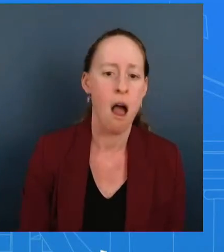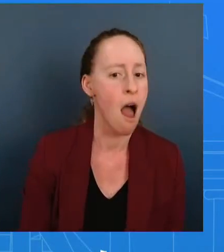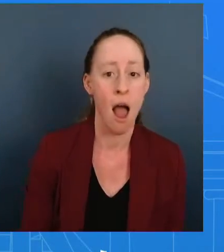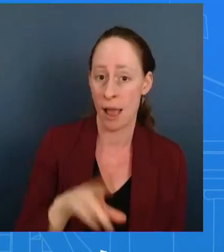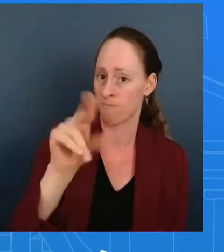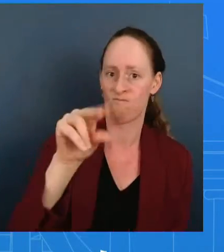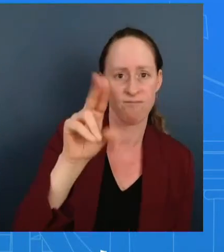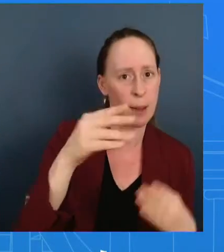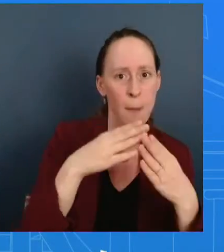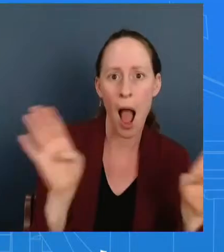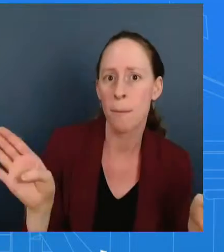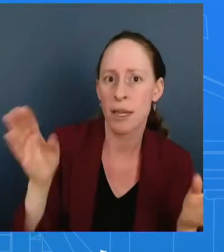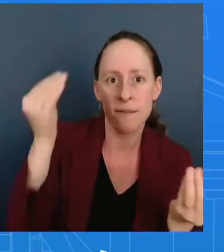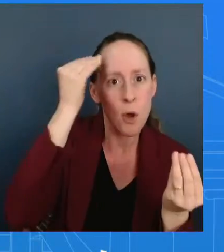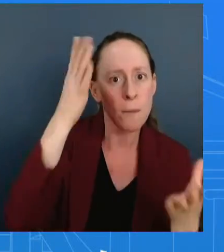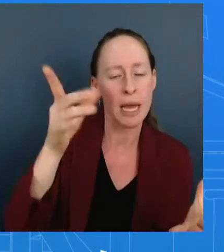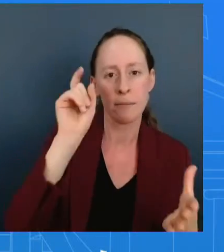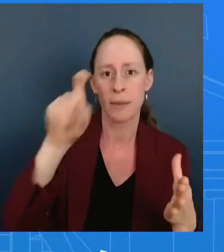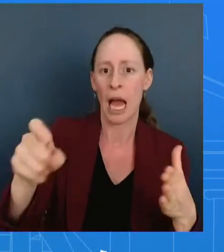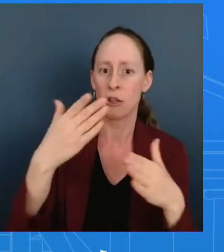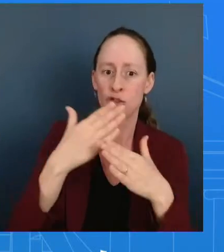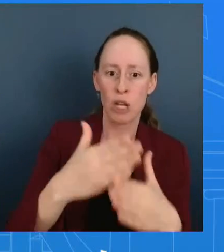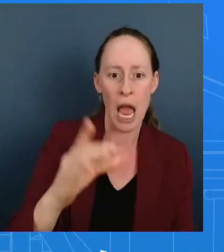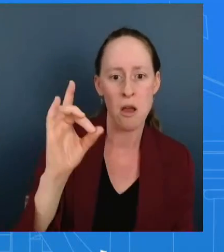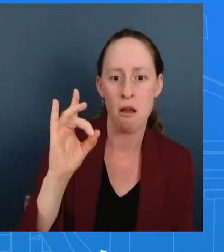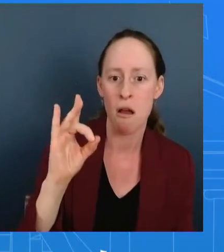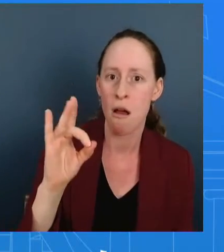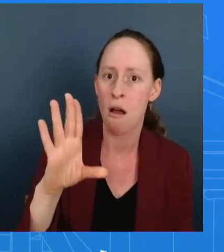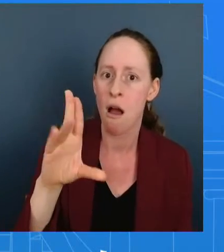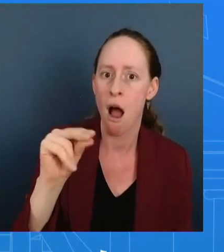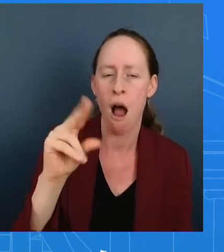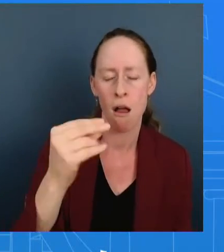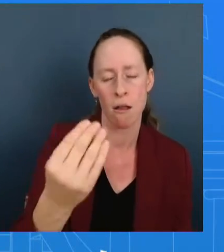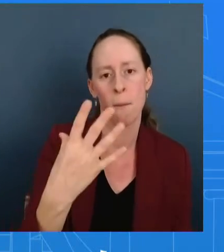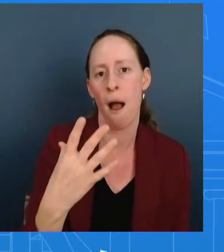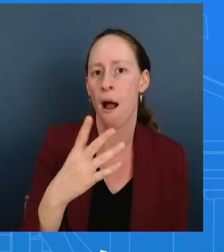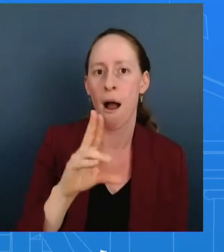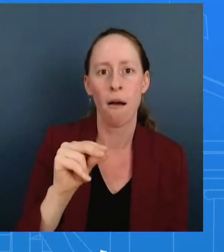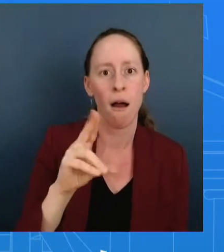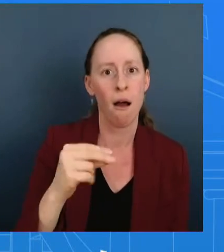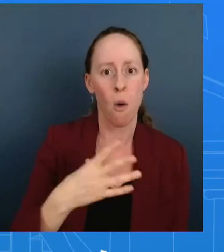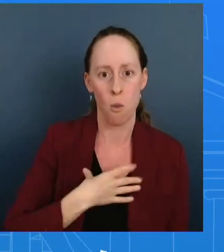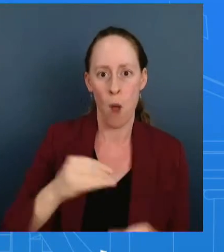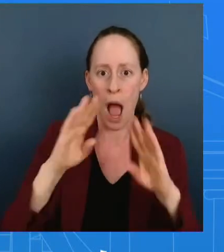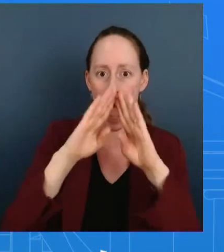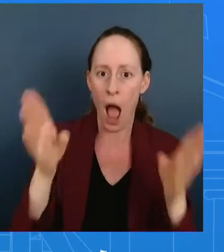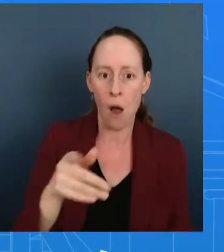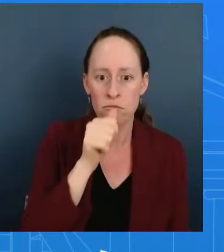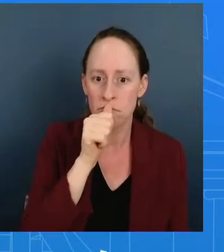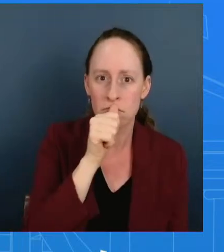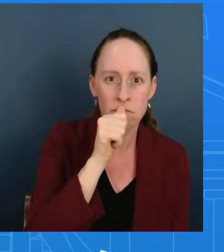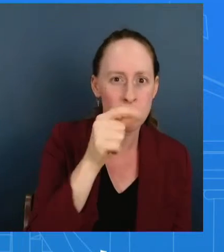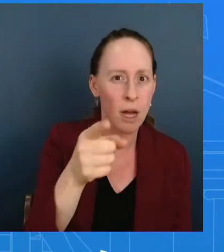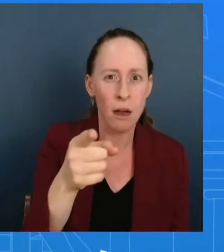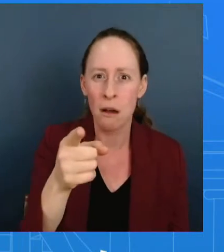The Press: -- going to allow this to fester longer, Karine -- Ms. Jean-Pierre: Guys -- guys -- The Press: -- unless the White House -- Ms. Jean-Pierre: -- guys -- guys -- The Press: -- just answers the question. Ms. Jean-Pierre: Hold on a second. There's no reason to get back -- go back and forth with me in this aggressive way.